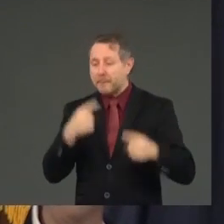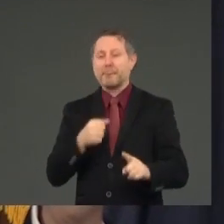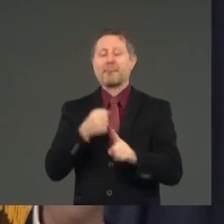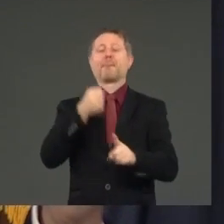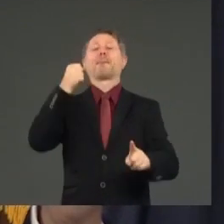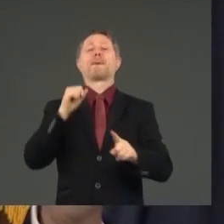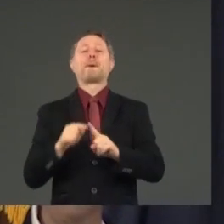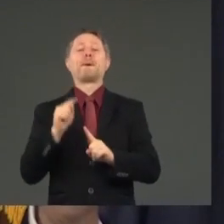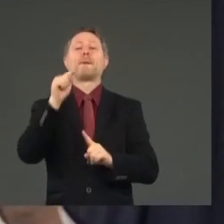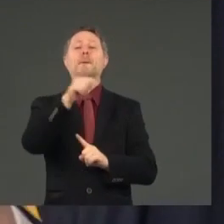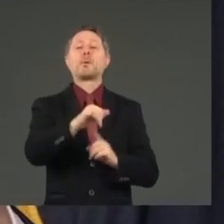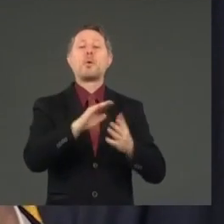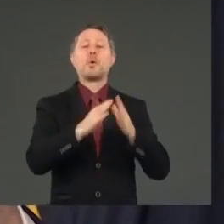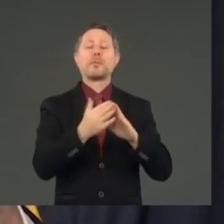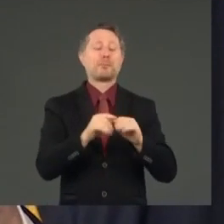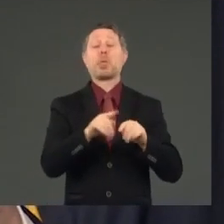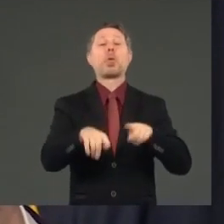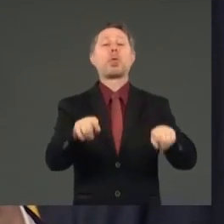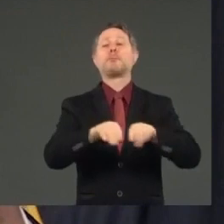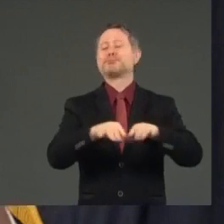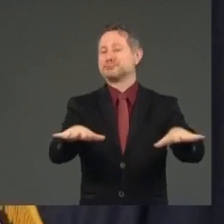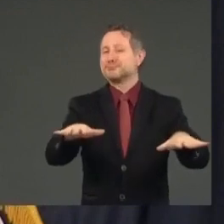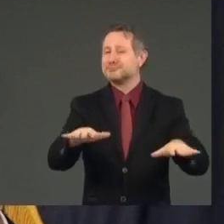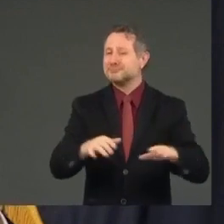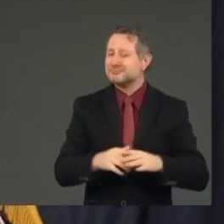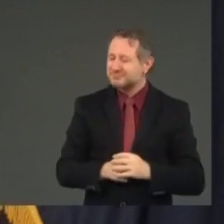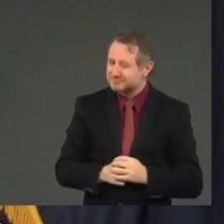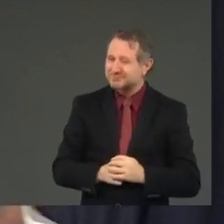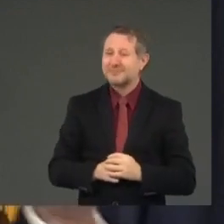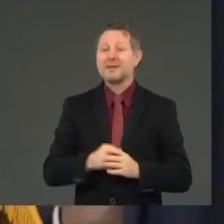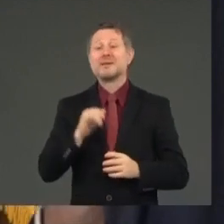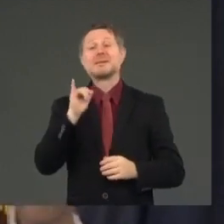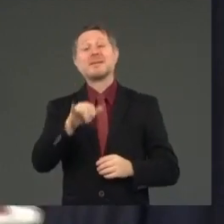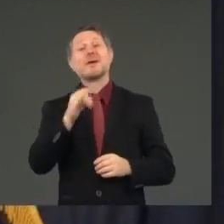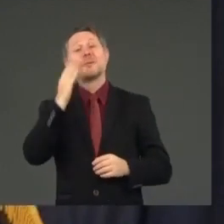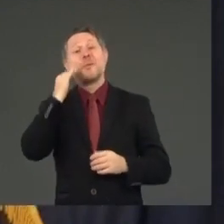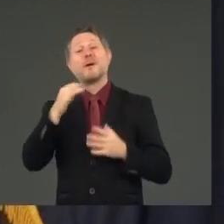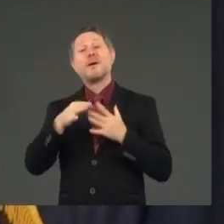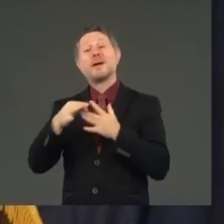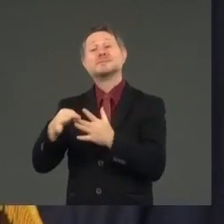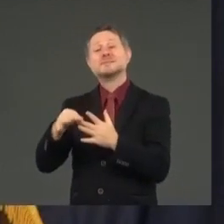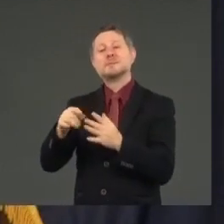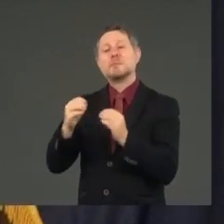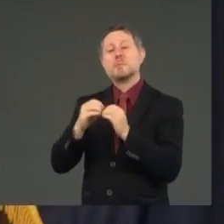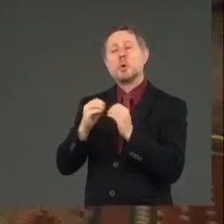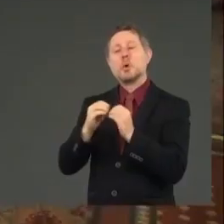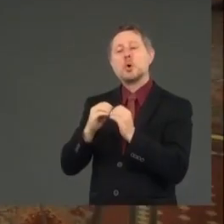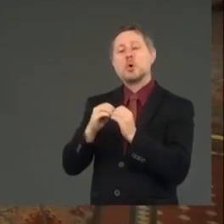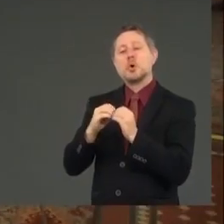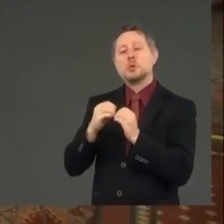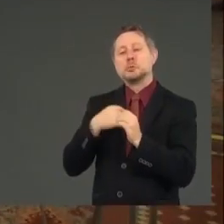AND IT MAY BE JUST A DRAMATICALLY INCREASED COMMUNITY